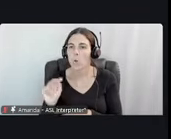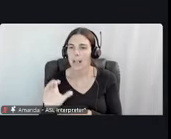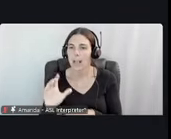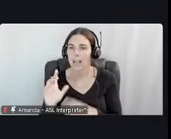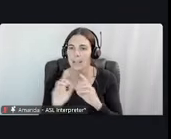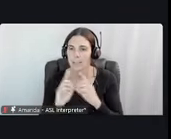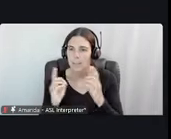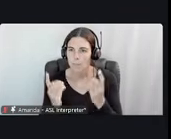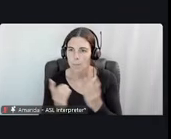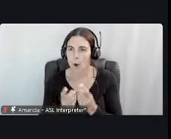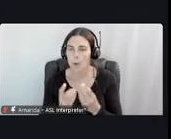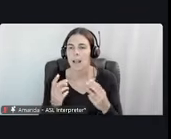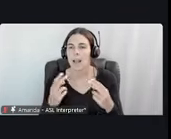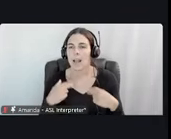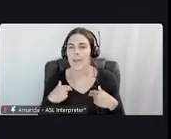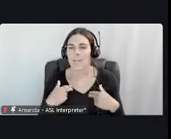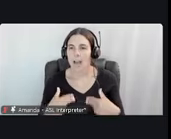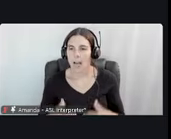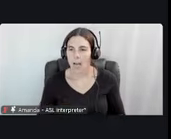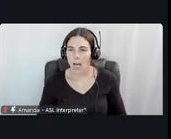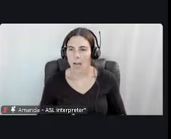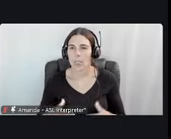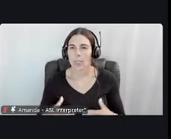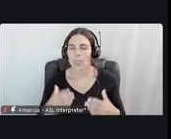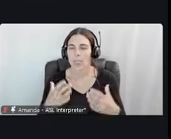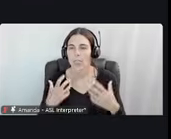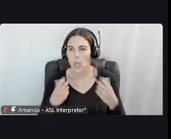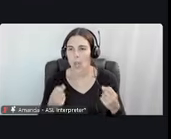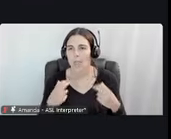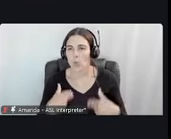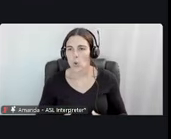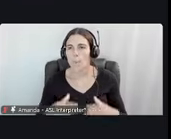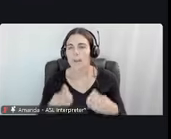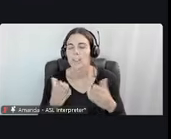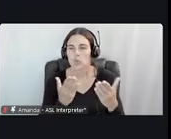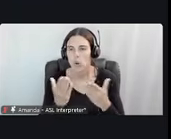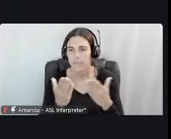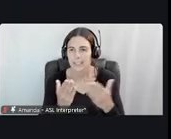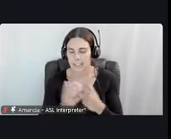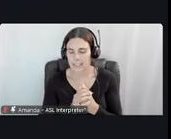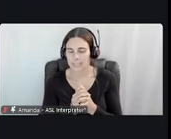Human Services. It's an honor to be selected among the folks who have already presented